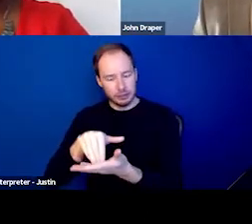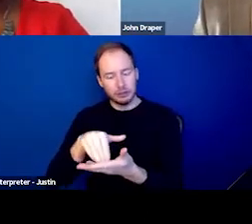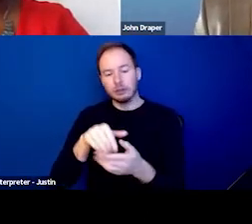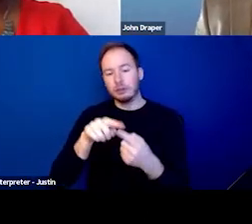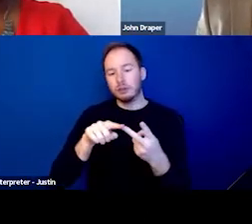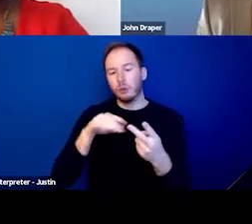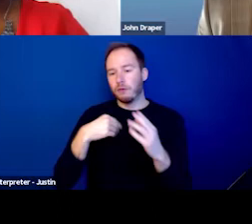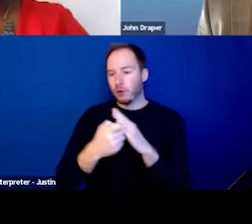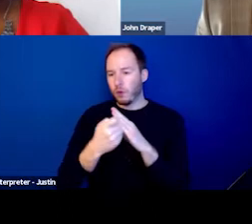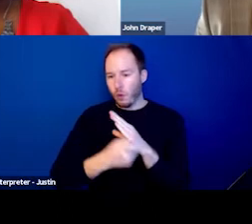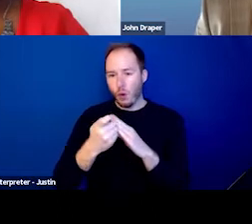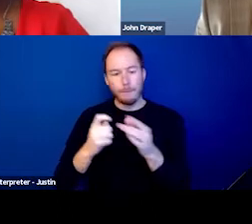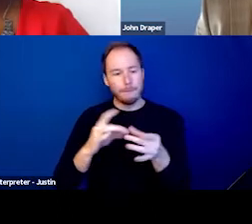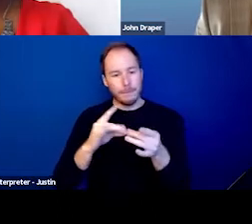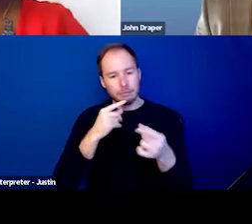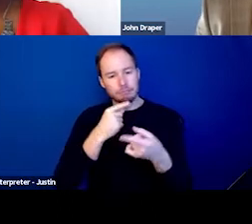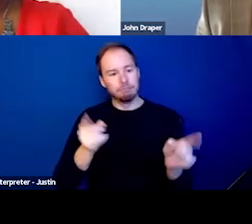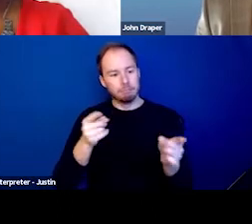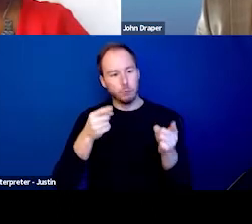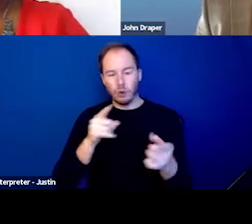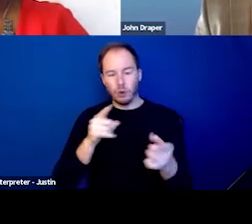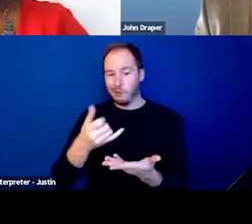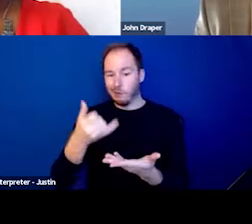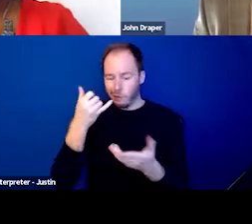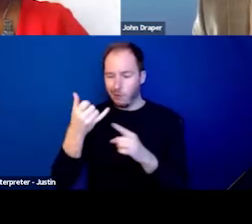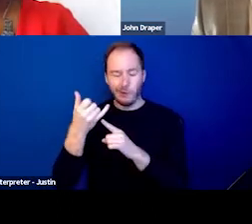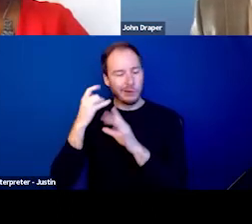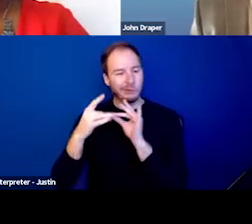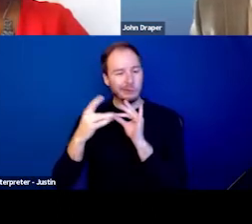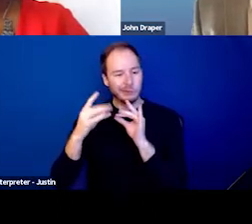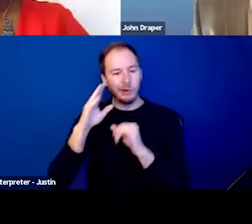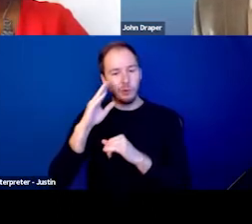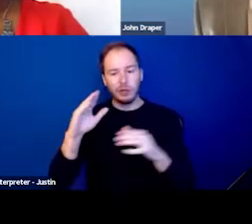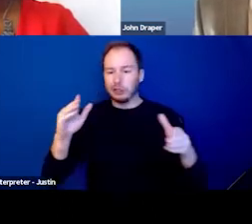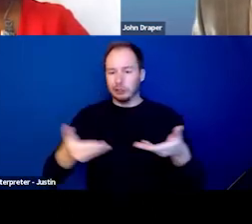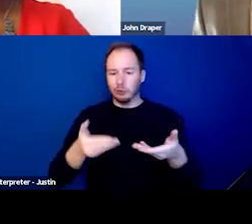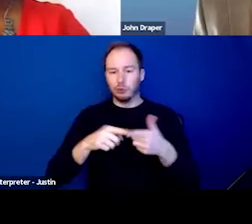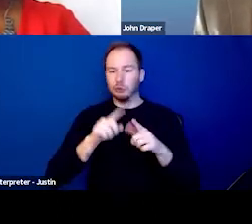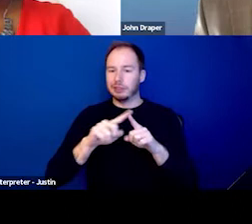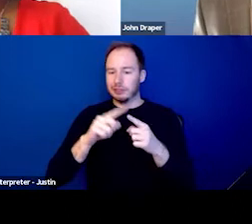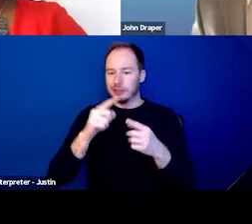when you contact the Lifeline, and that introduces you to the options of pressing one,